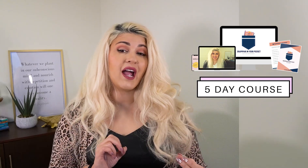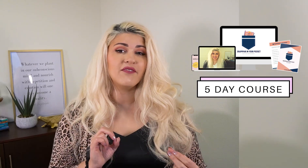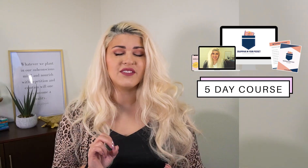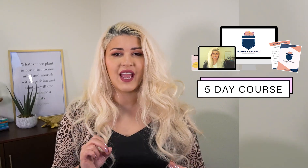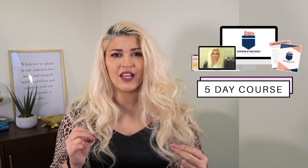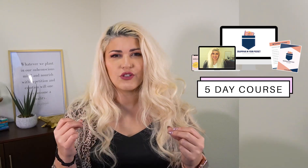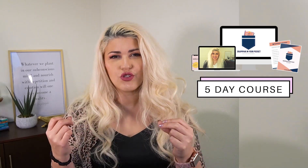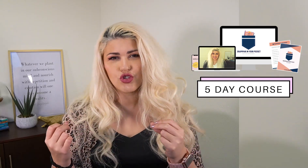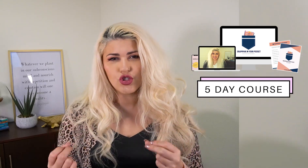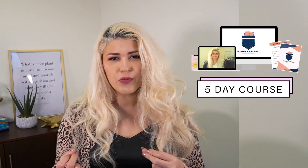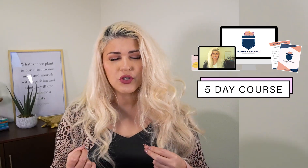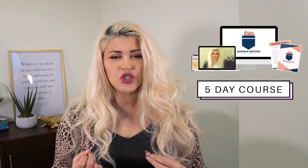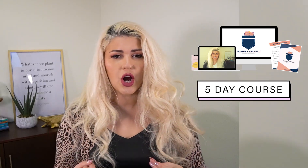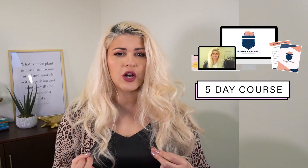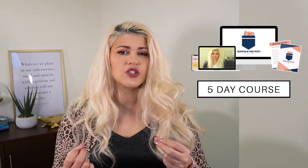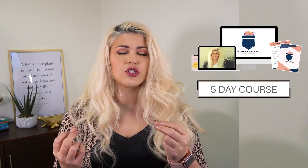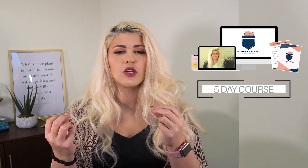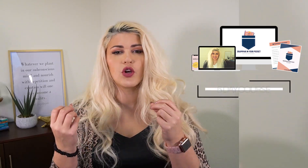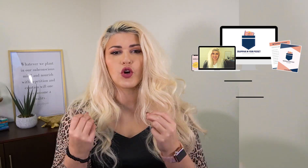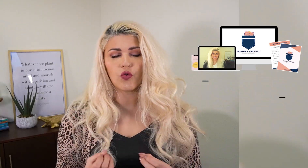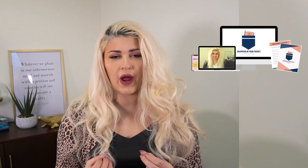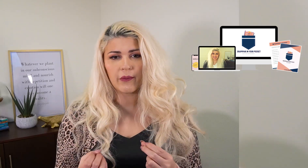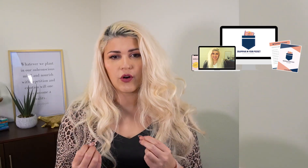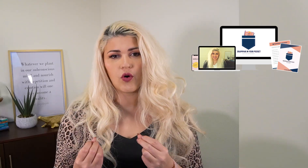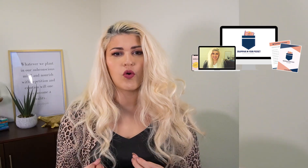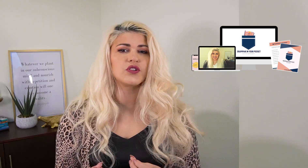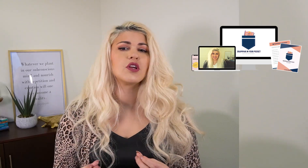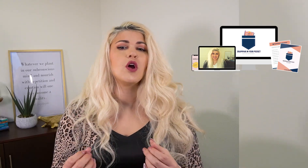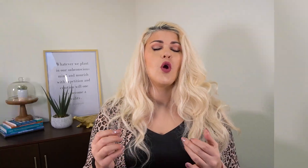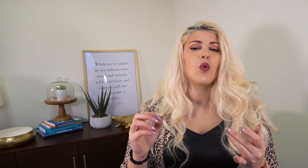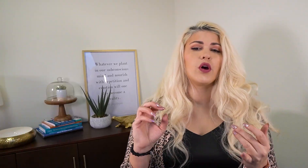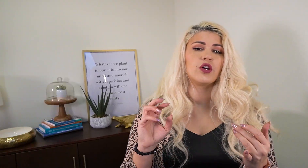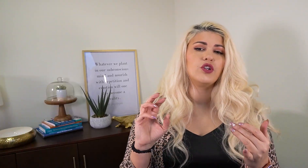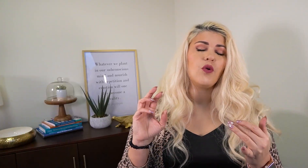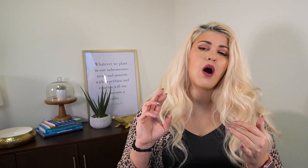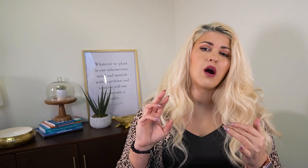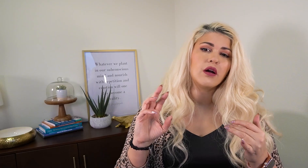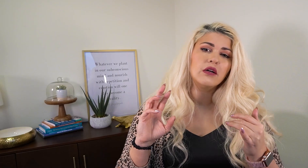supercharged grammar course, where you are drilling down